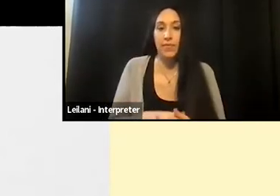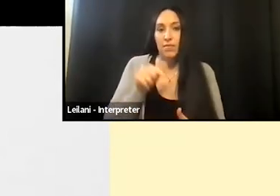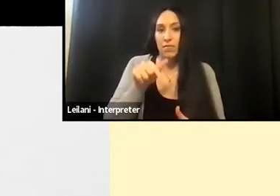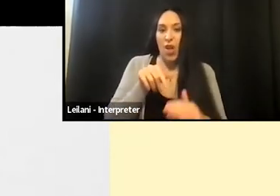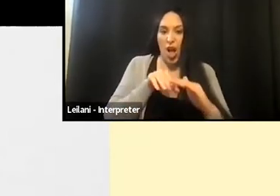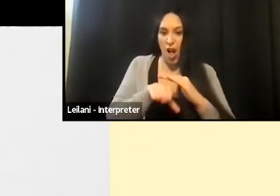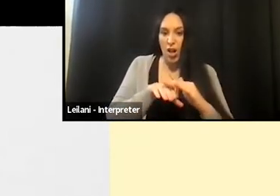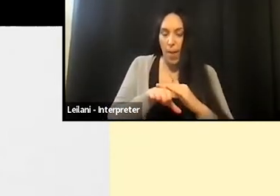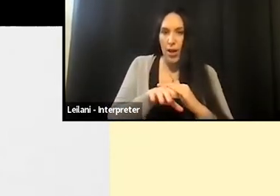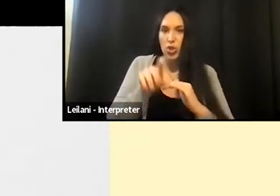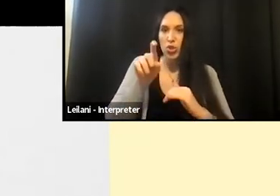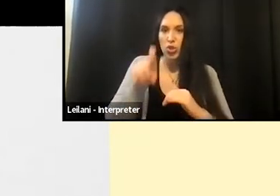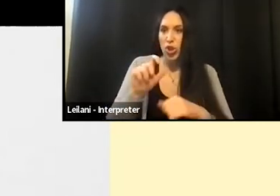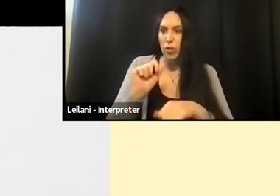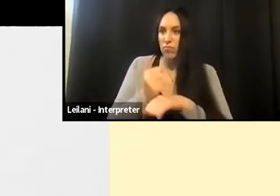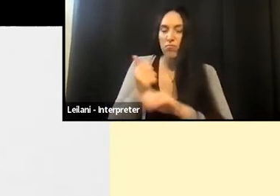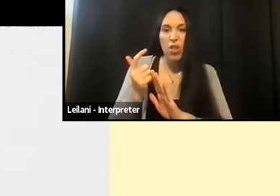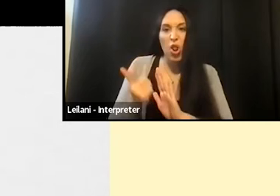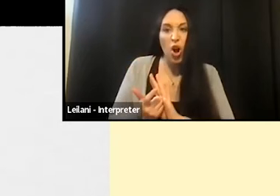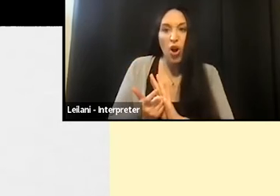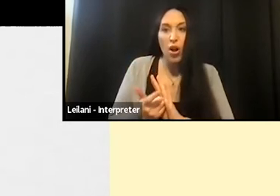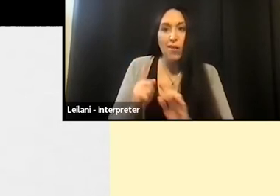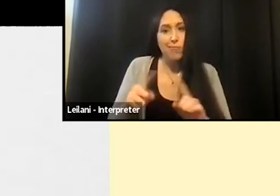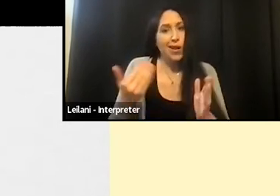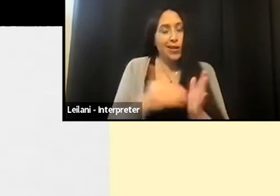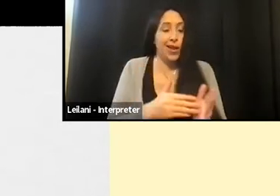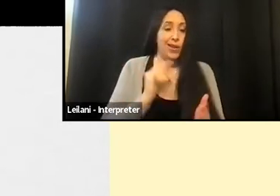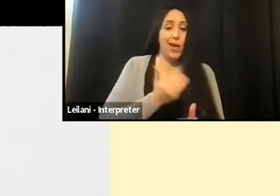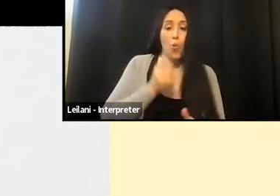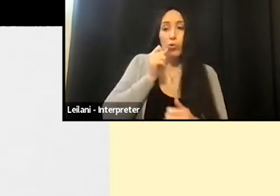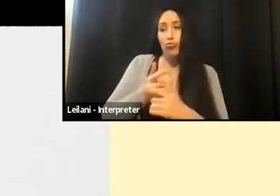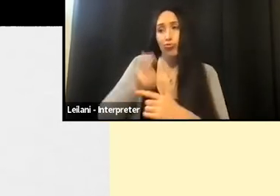That, again, our sisters and brothers are not being able to access the accommodations that they need